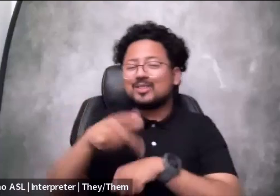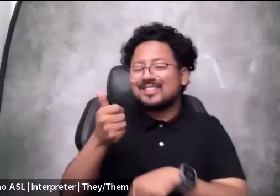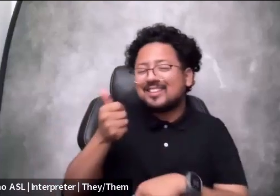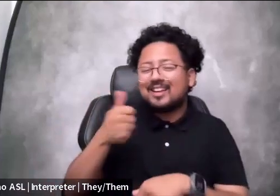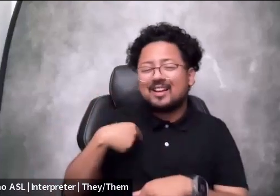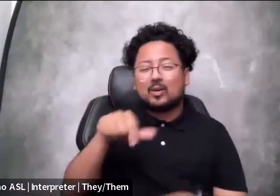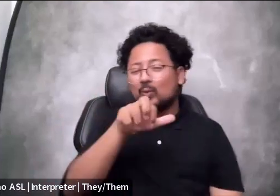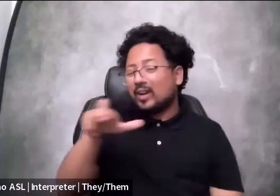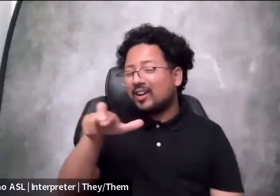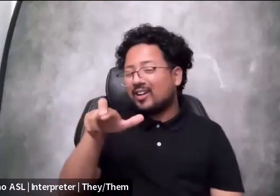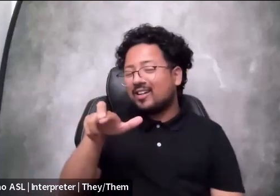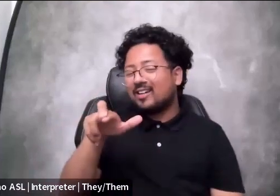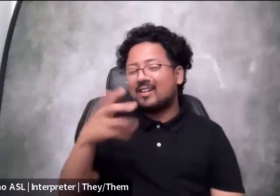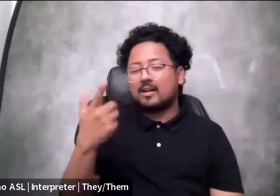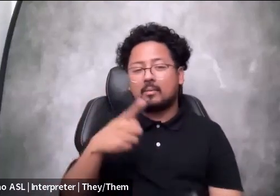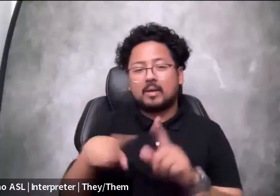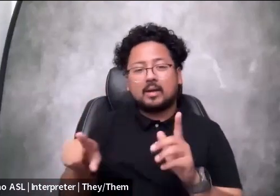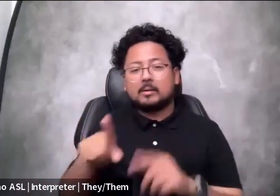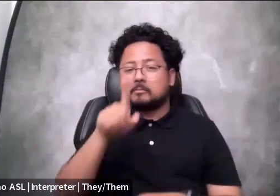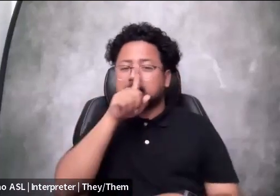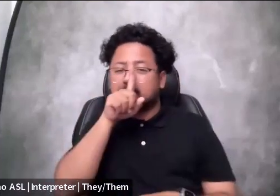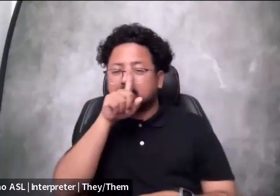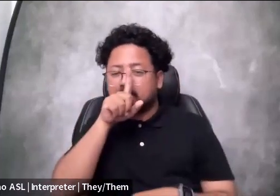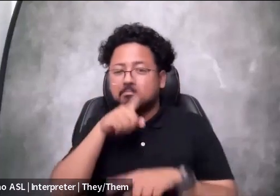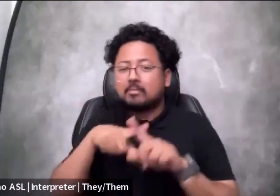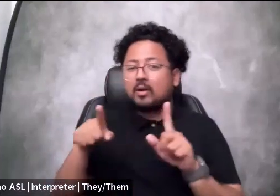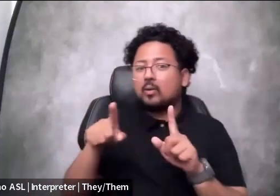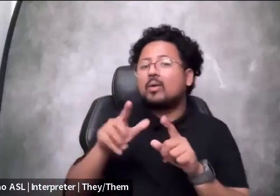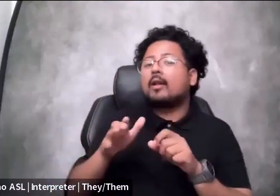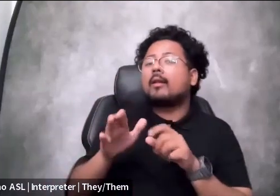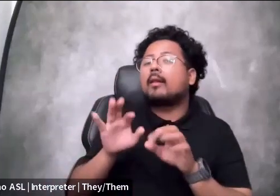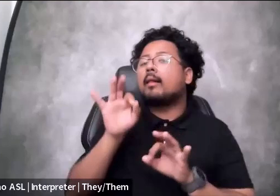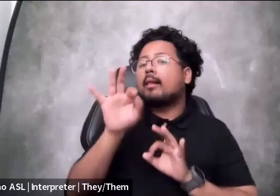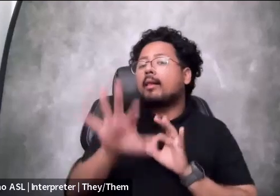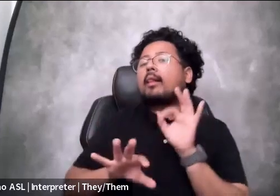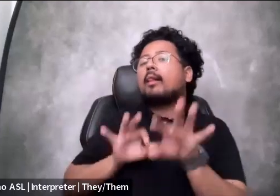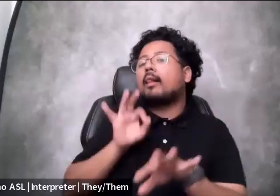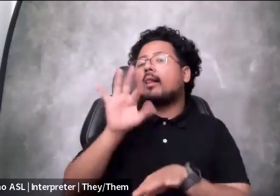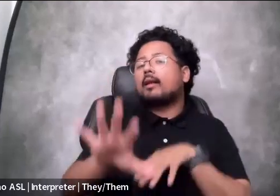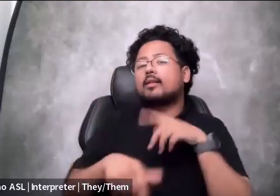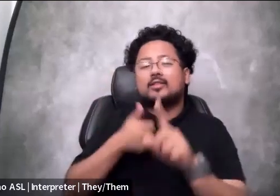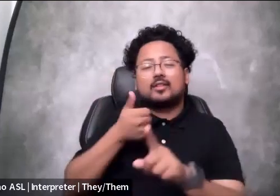but not on page queer, just coded as a butch latina lesbian dyke.